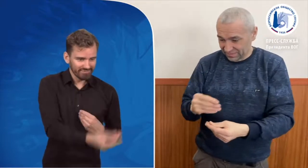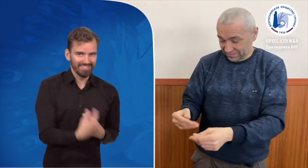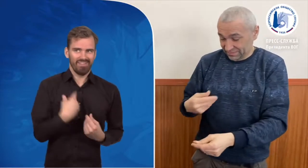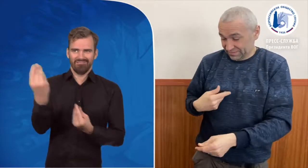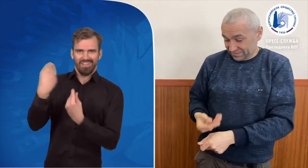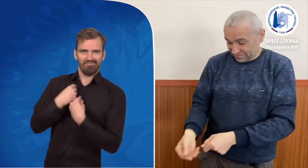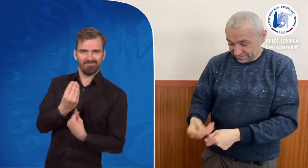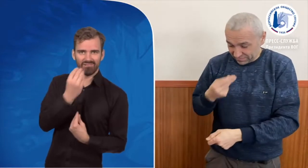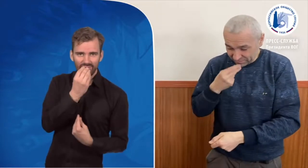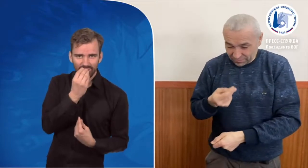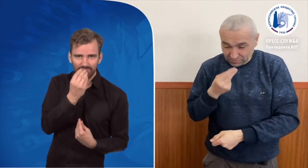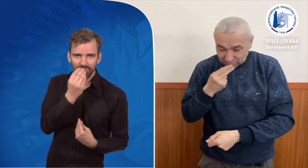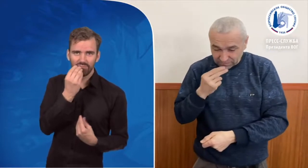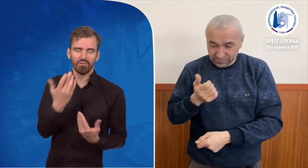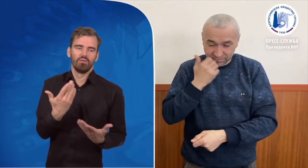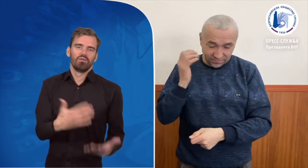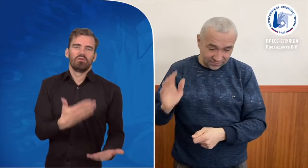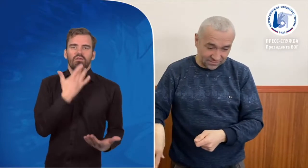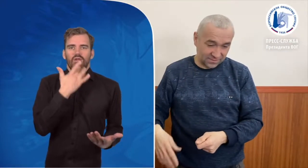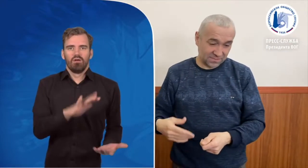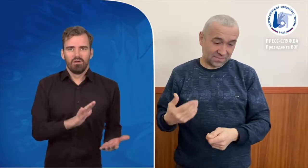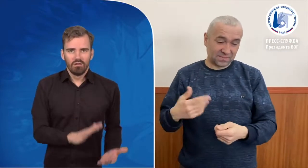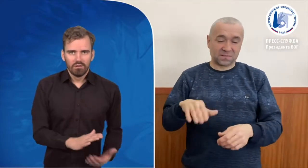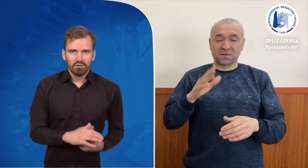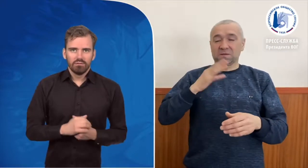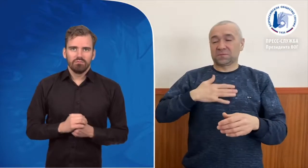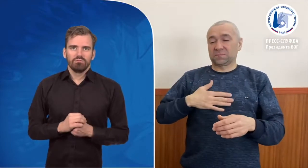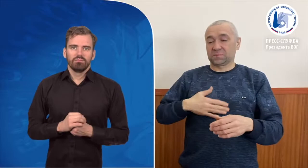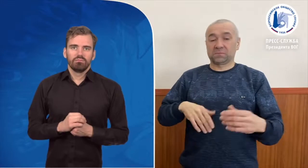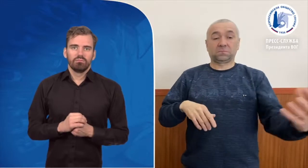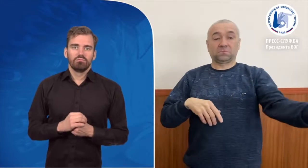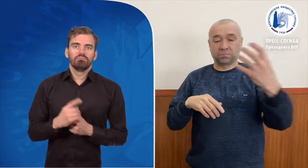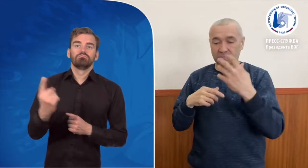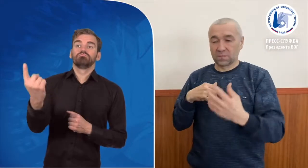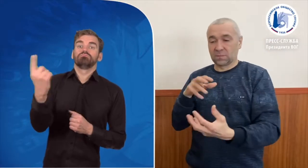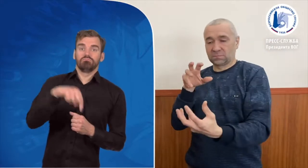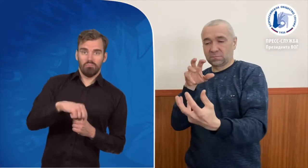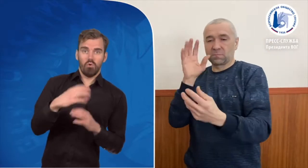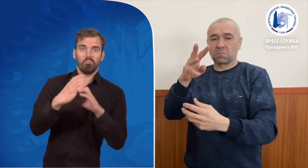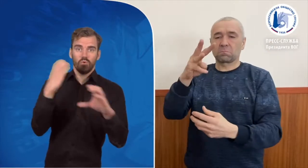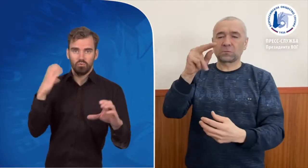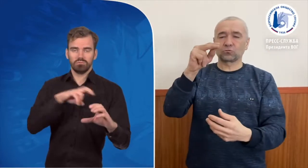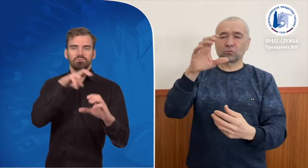they didn’t even forget about the treat for our dog, fed her too. After such a rest, a transport drove up, we reached